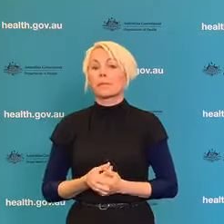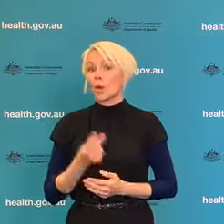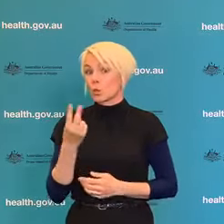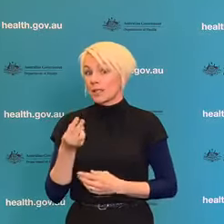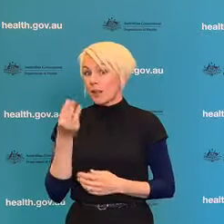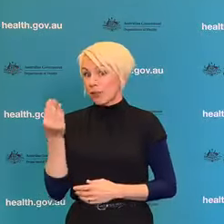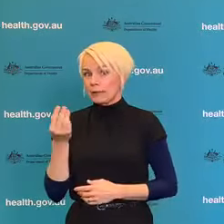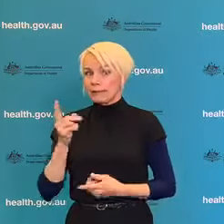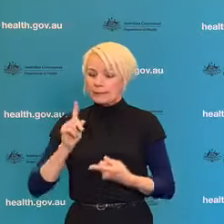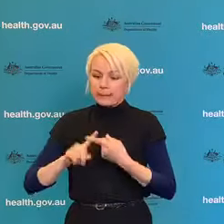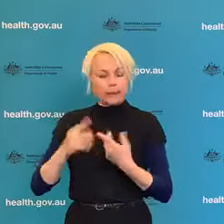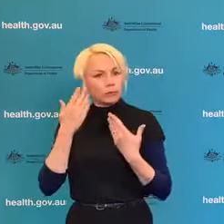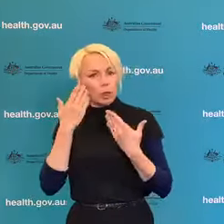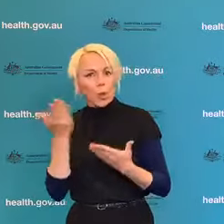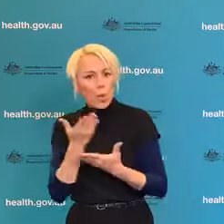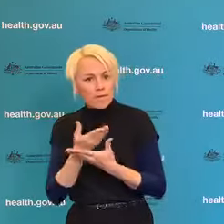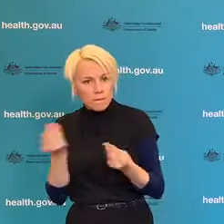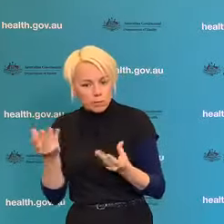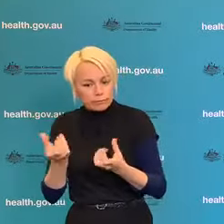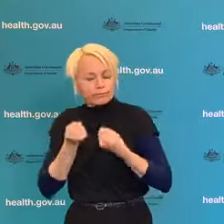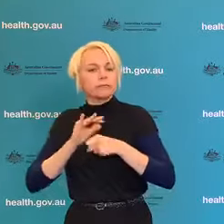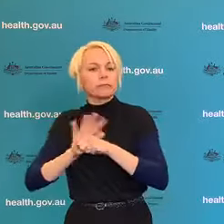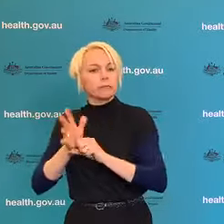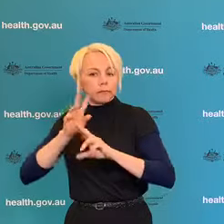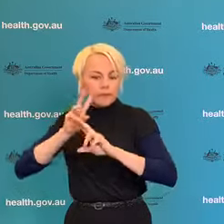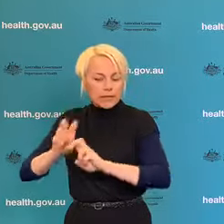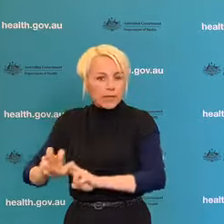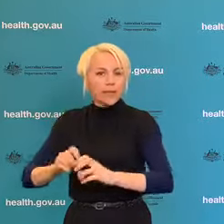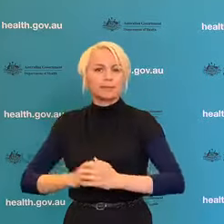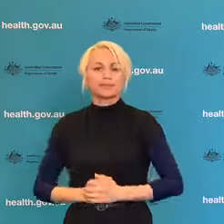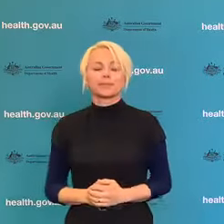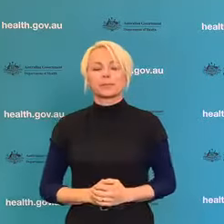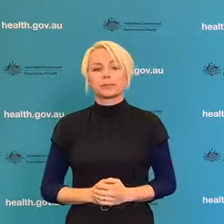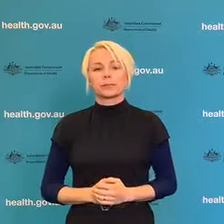are under investigation. But pleasingly, in New South Wales with